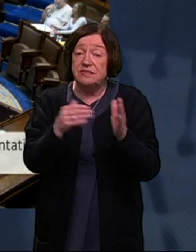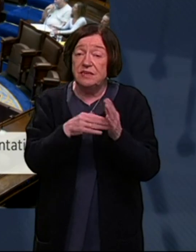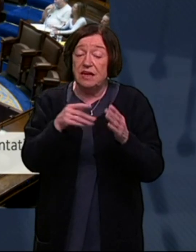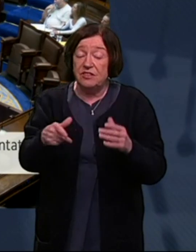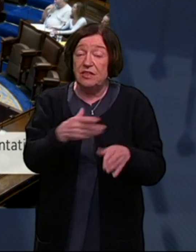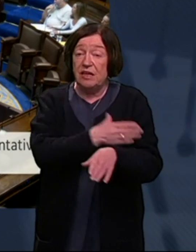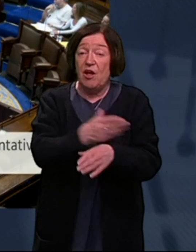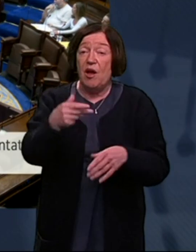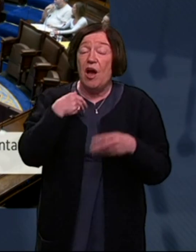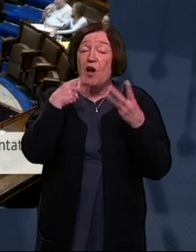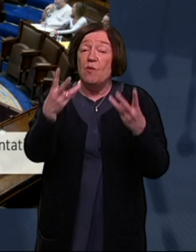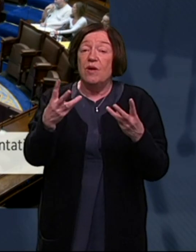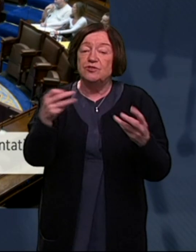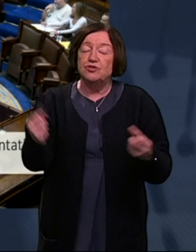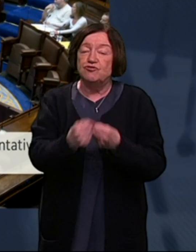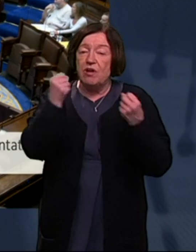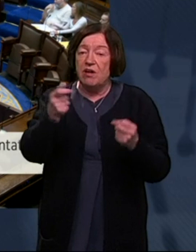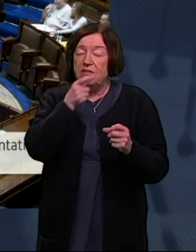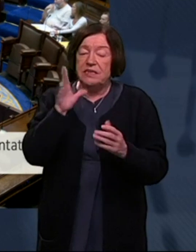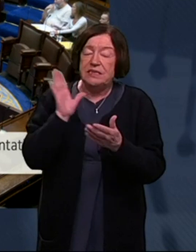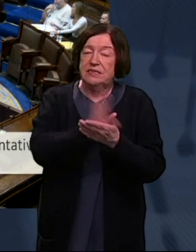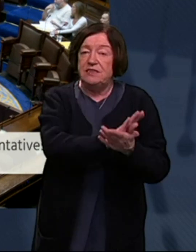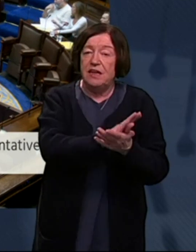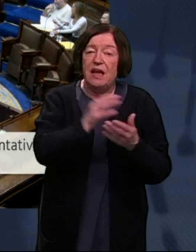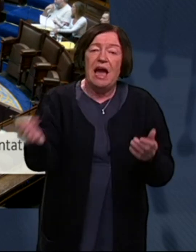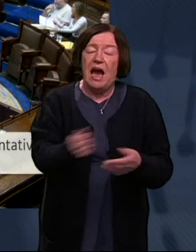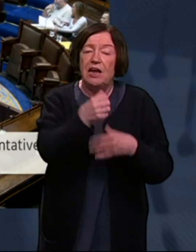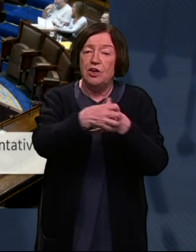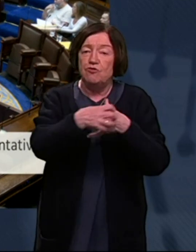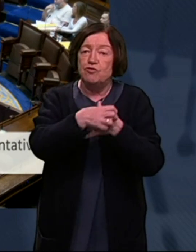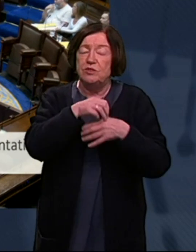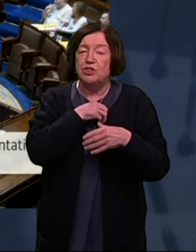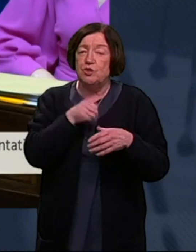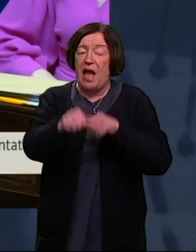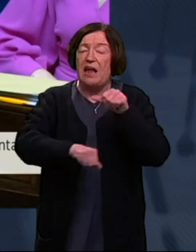I strongly condemn any cruelty towards animals.